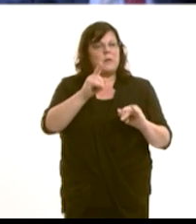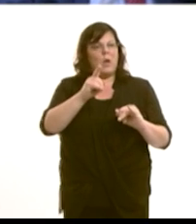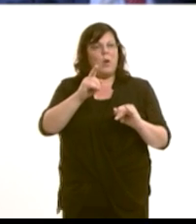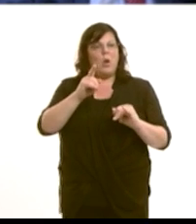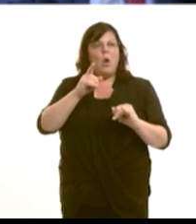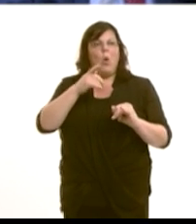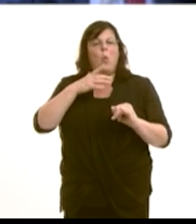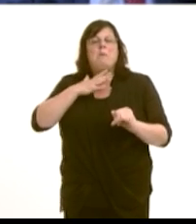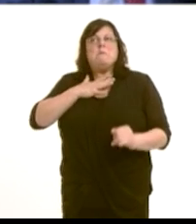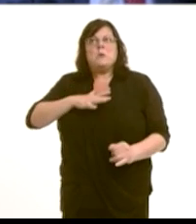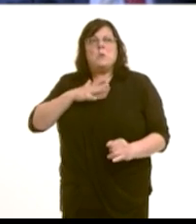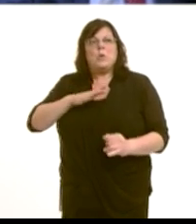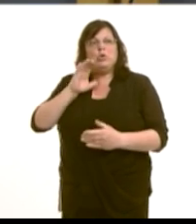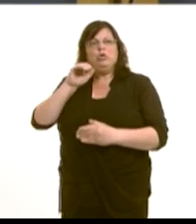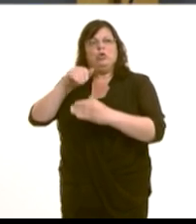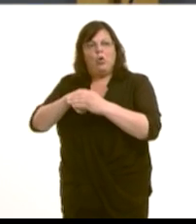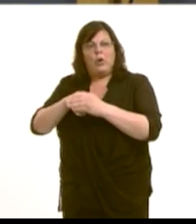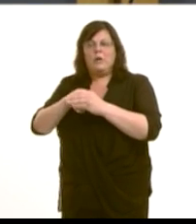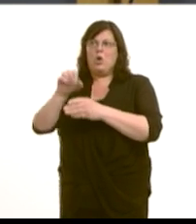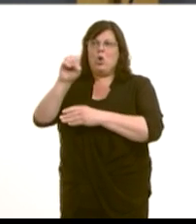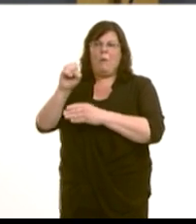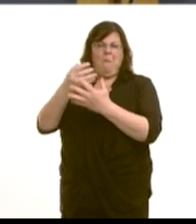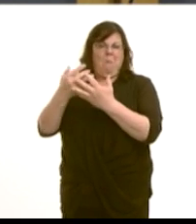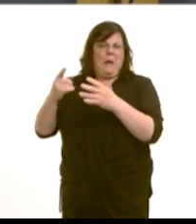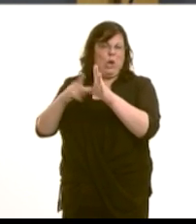was desperate to join for many, many years. Of course thereíll be co-operation; we understand that.